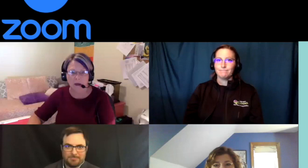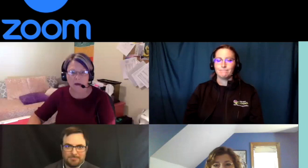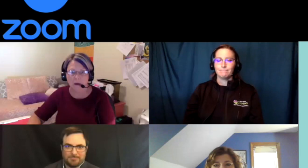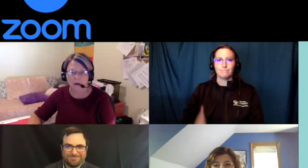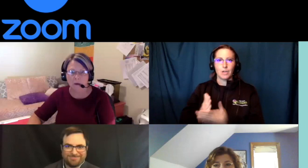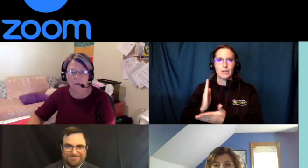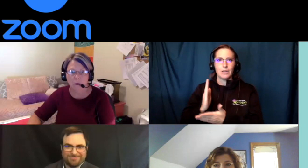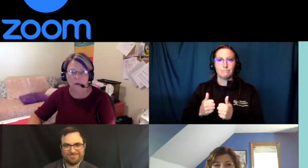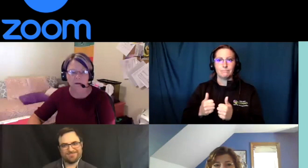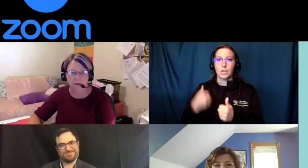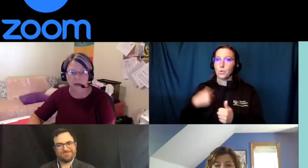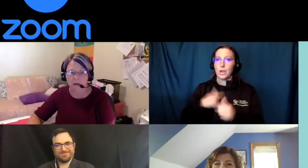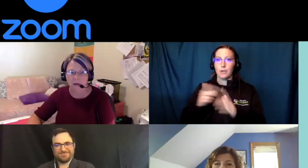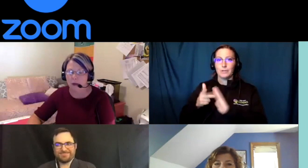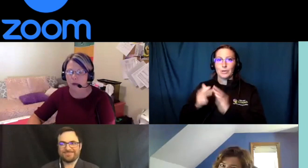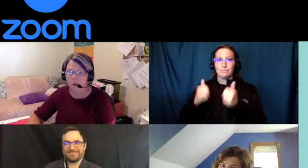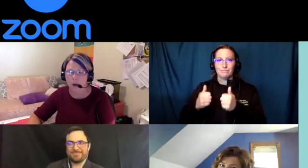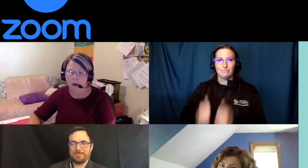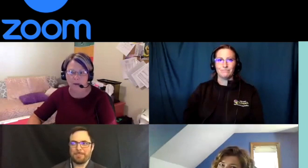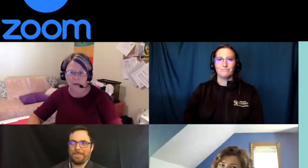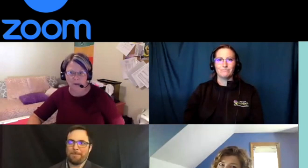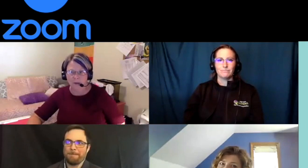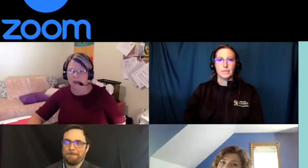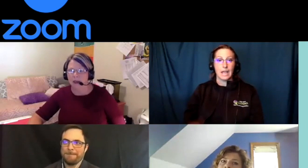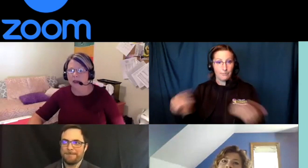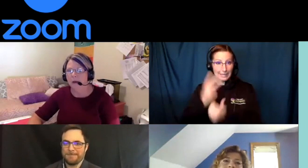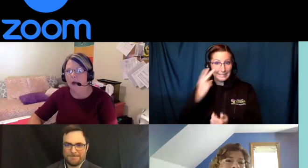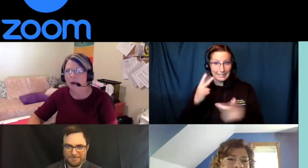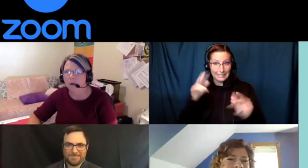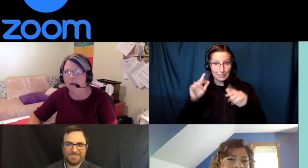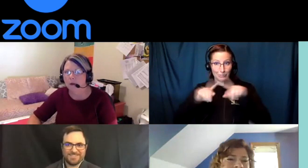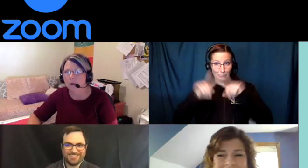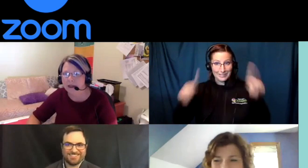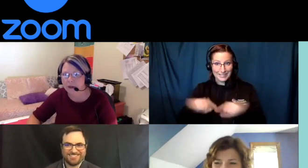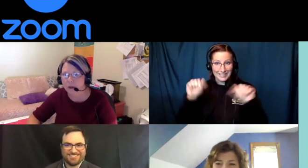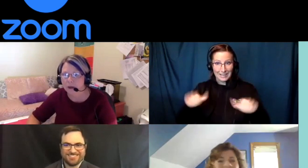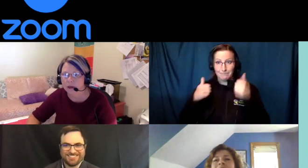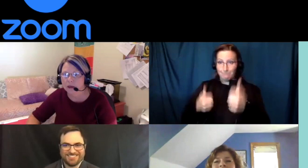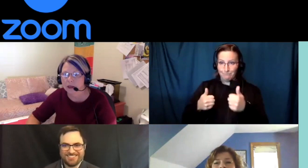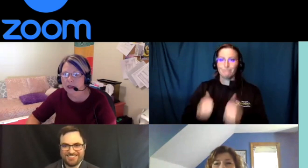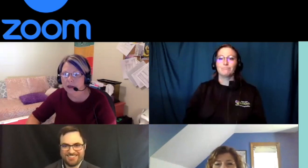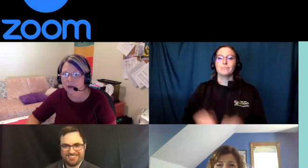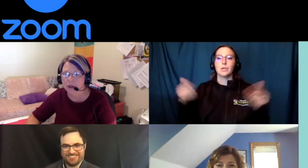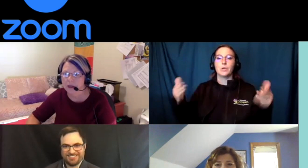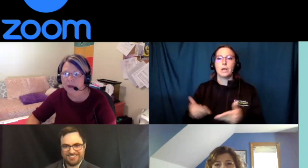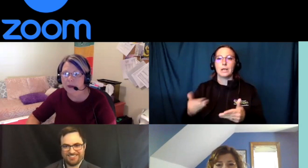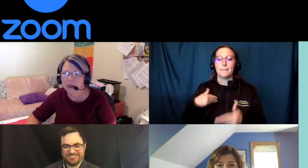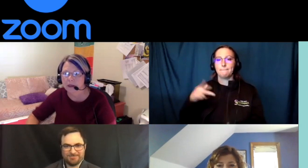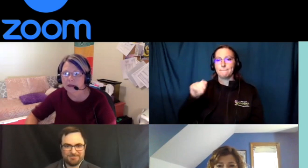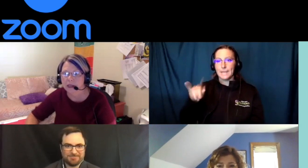Stacie: We are recording Okay, hopefully everyone can see the screen. Welcome Patti. So we will let you bring us up to speed and take us